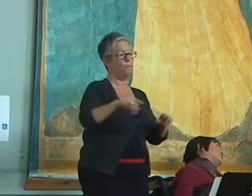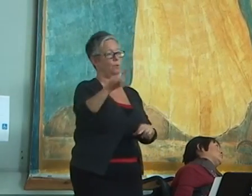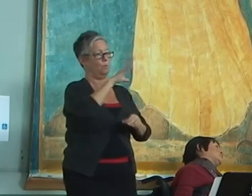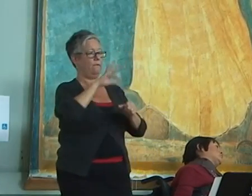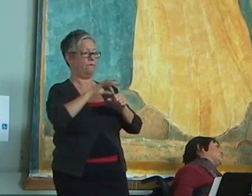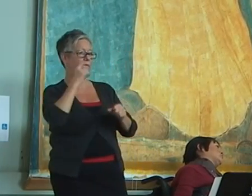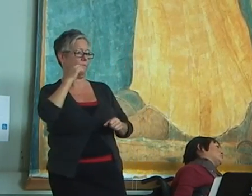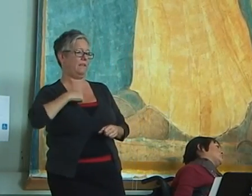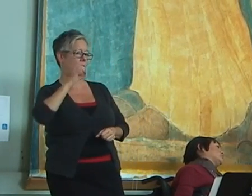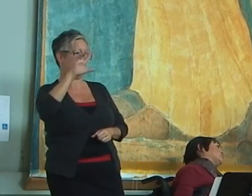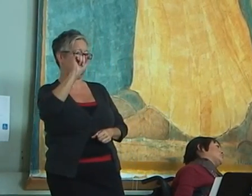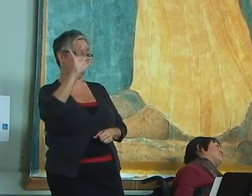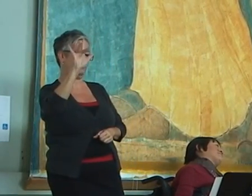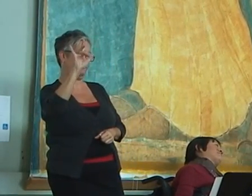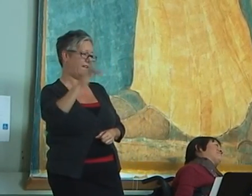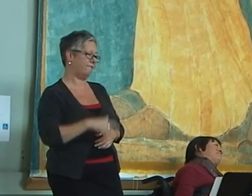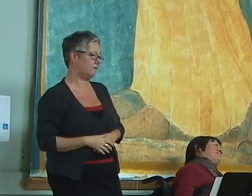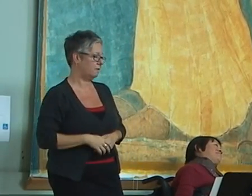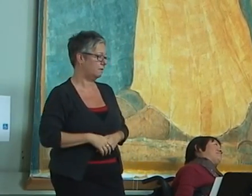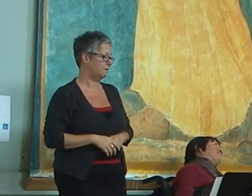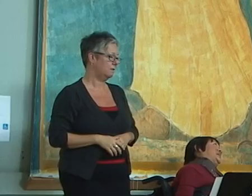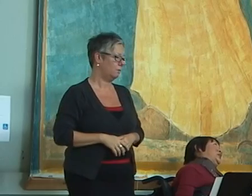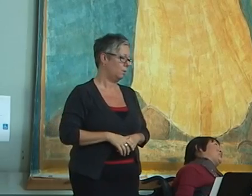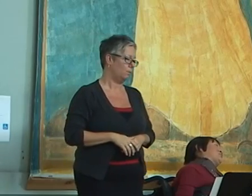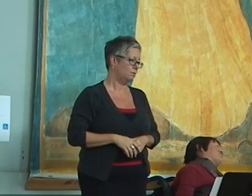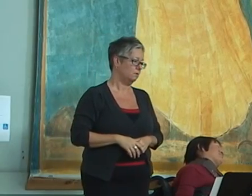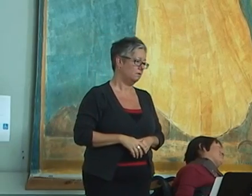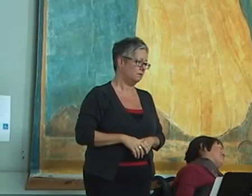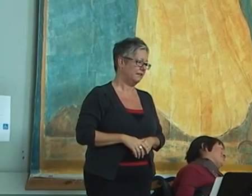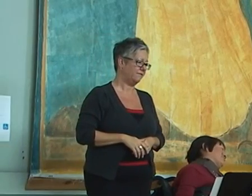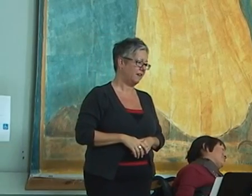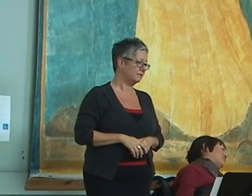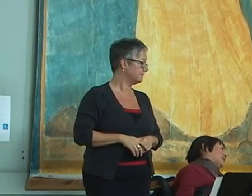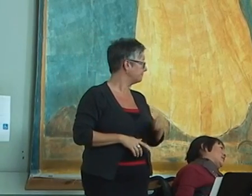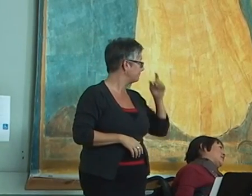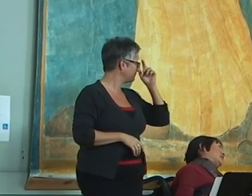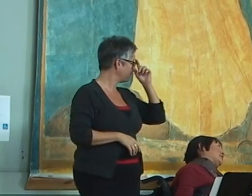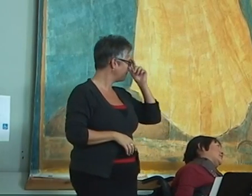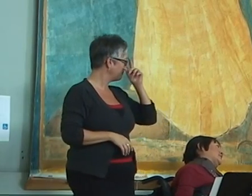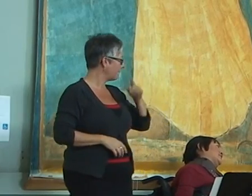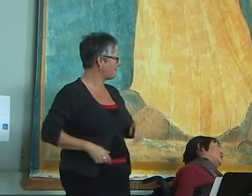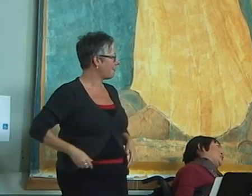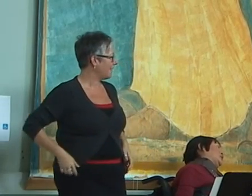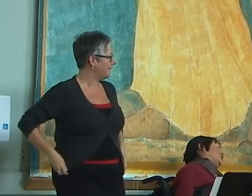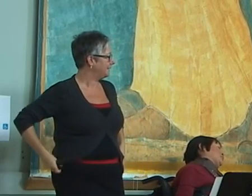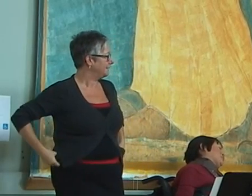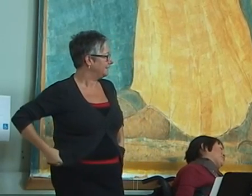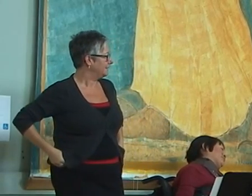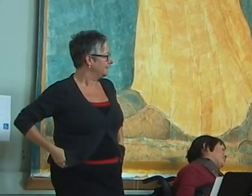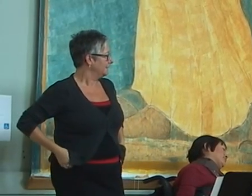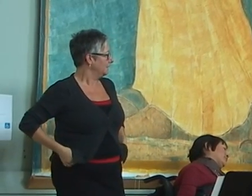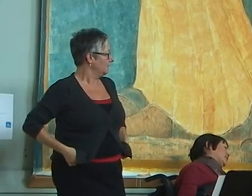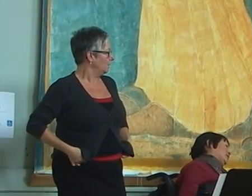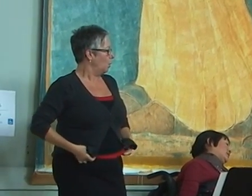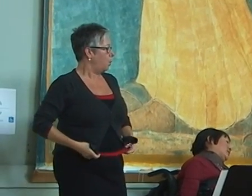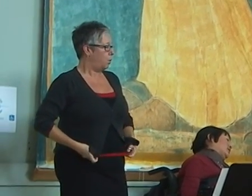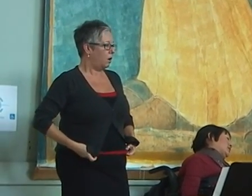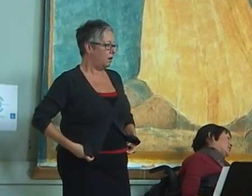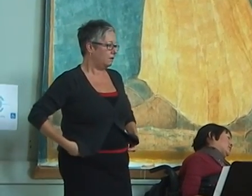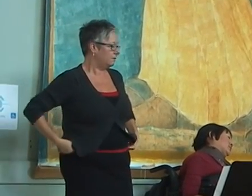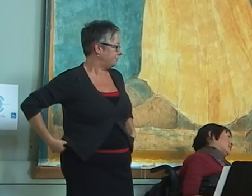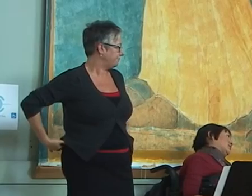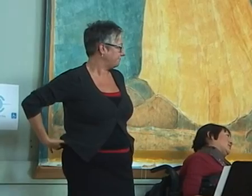Thank you very much.